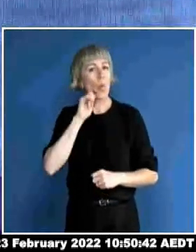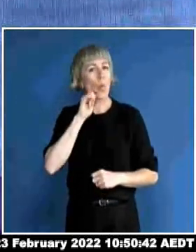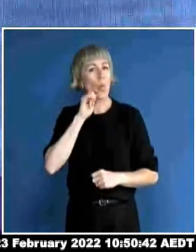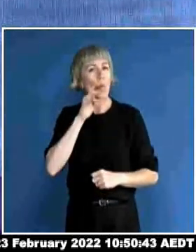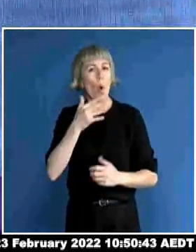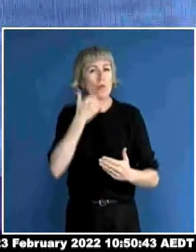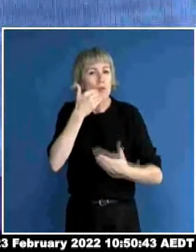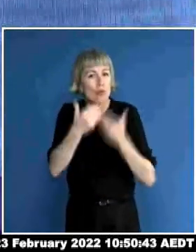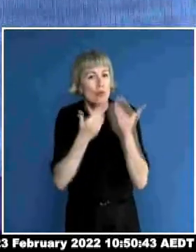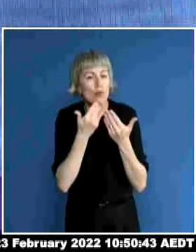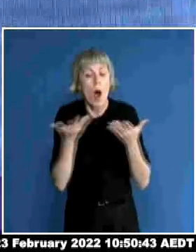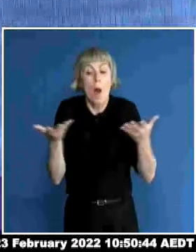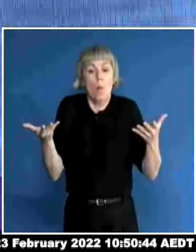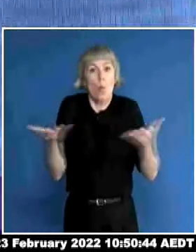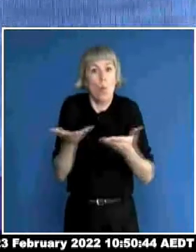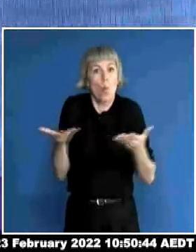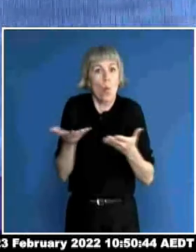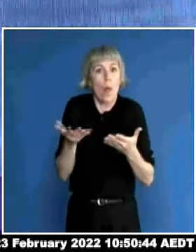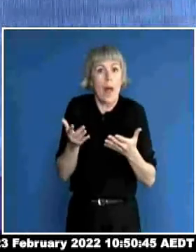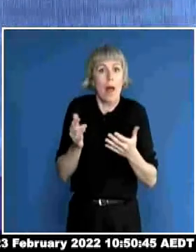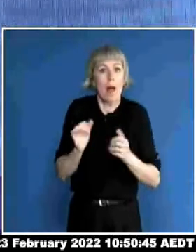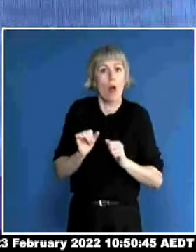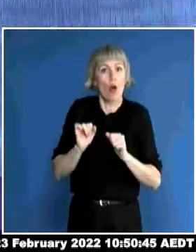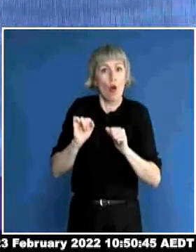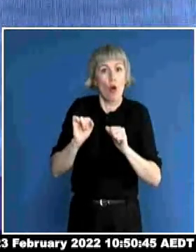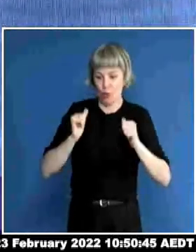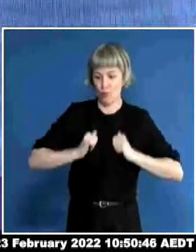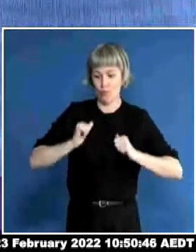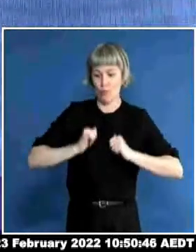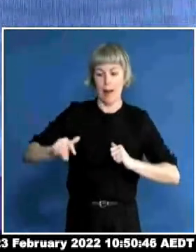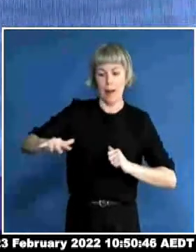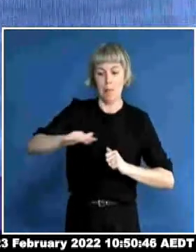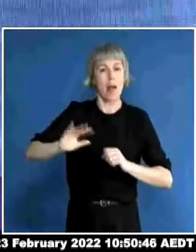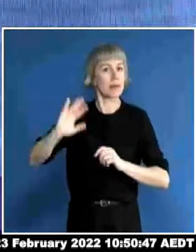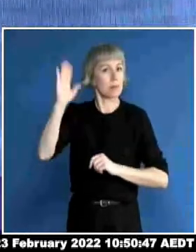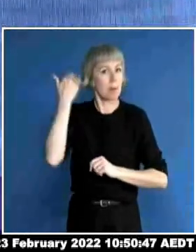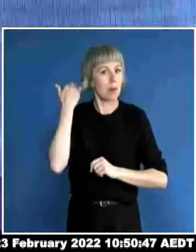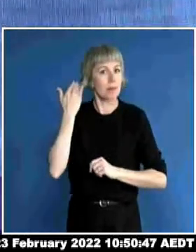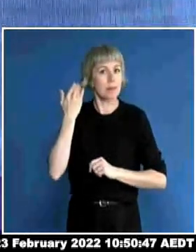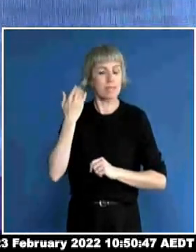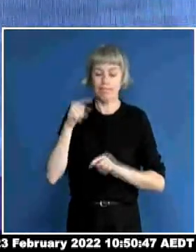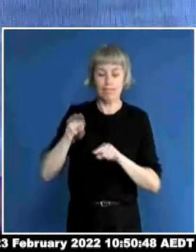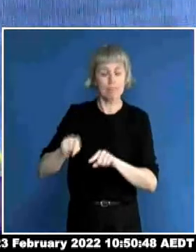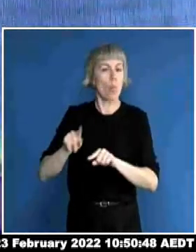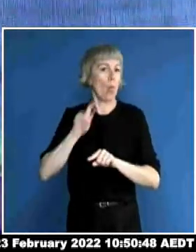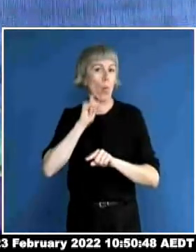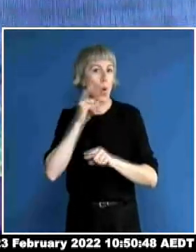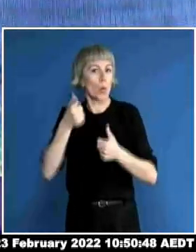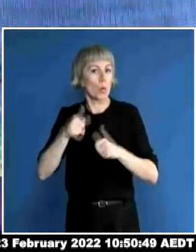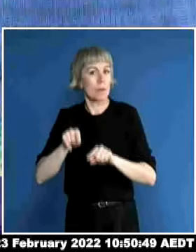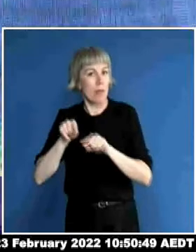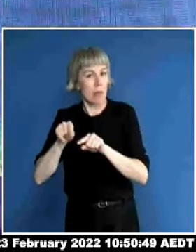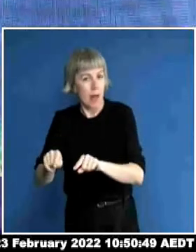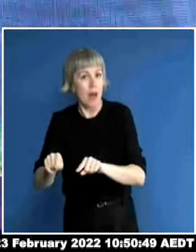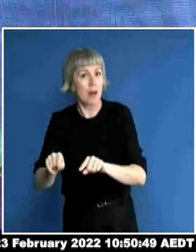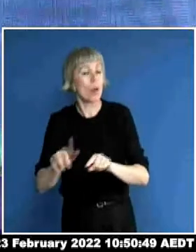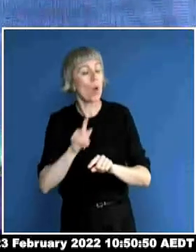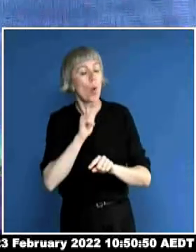places Mzia worked and we will not refer to the name of any DES participant or any of